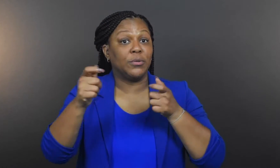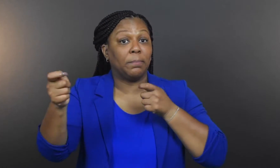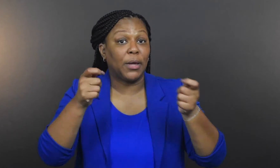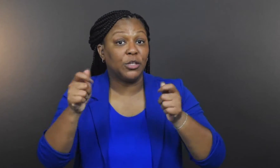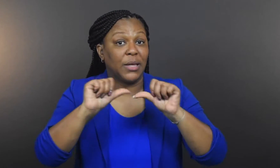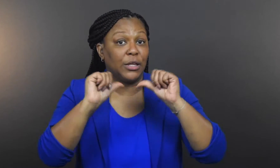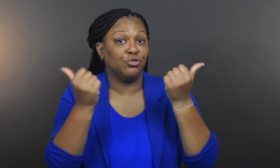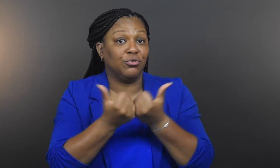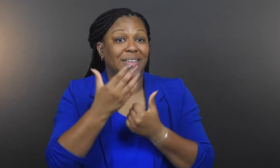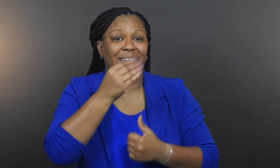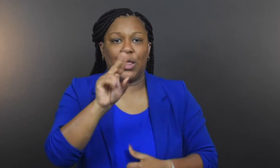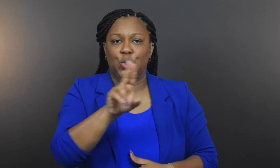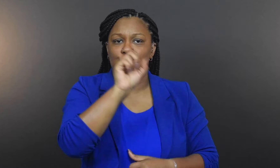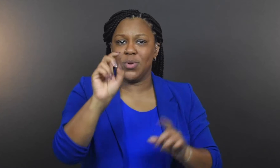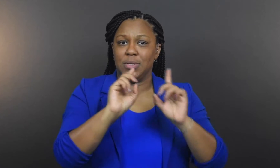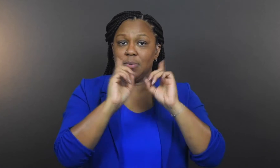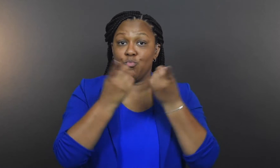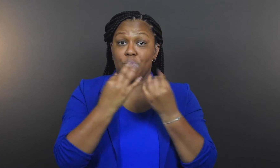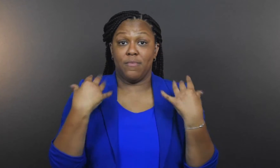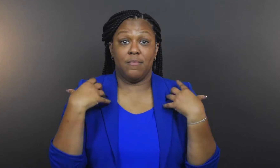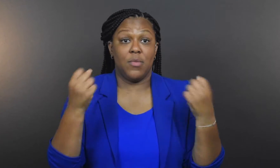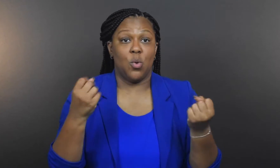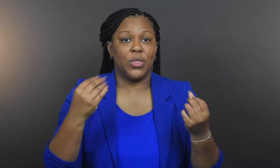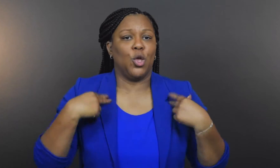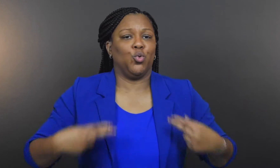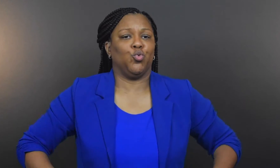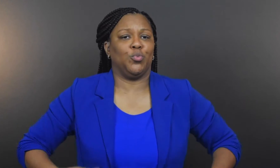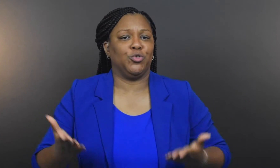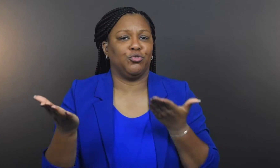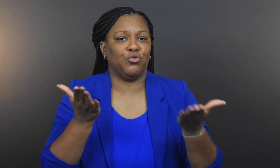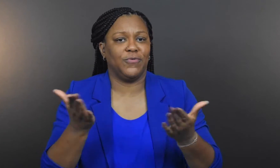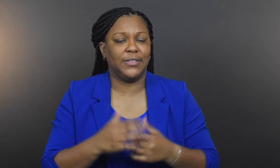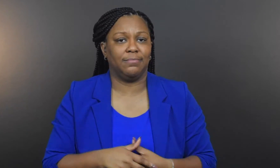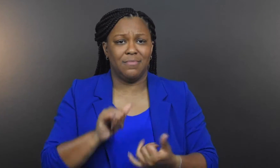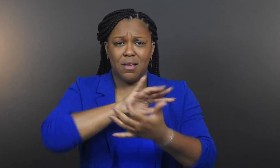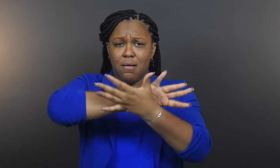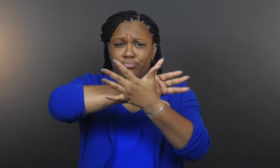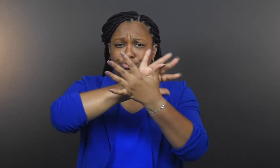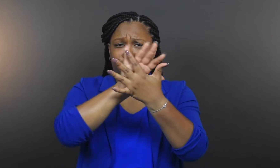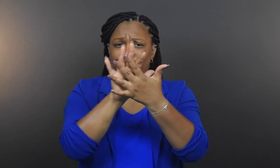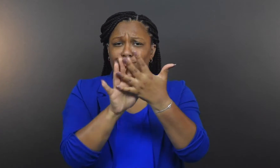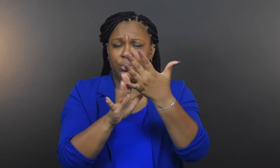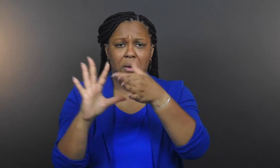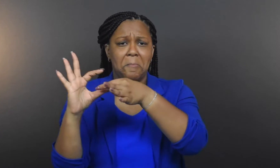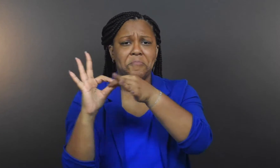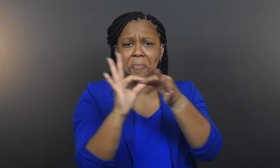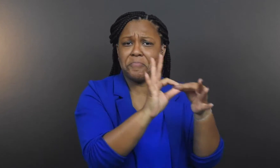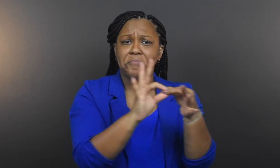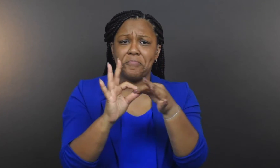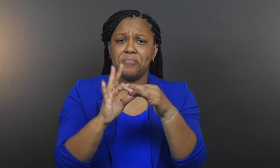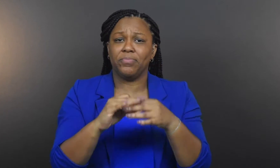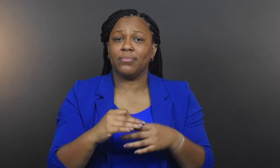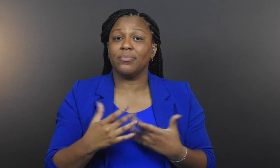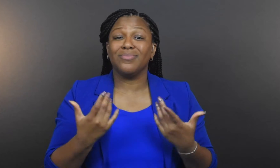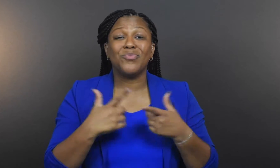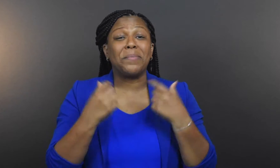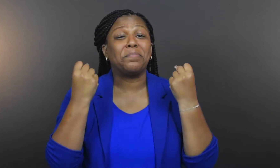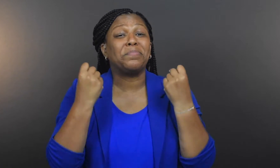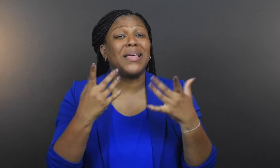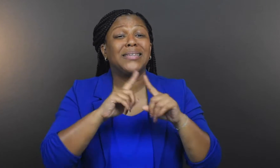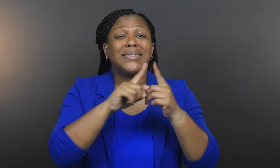Management Agency, and the U.S. Department of Health and Human Services.